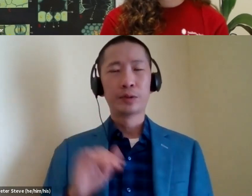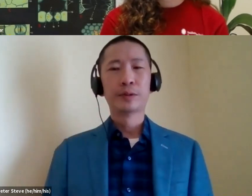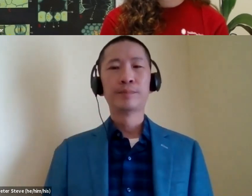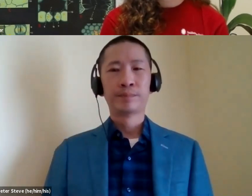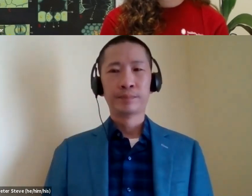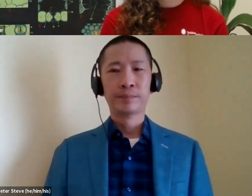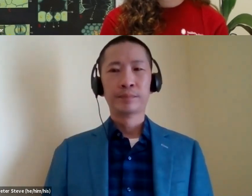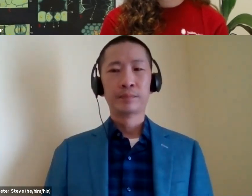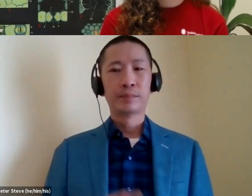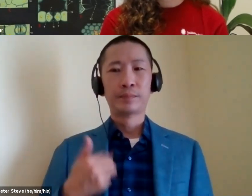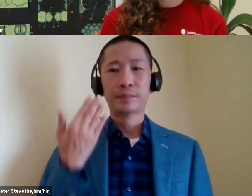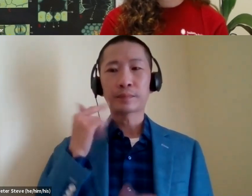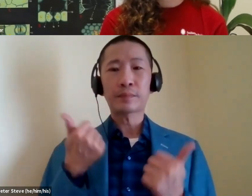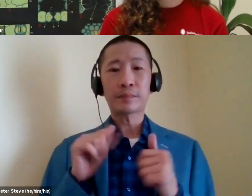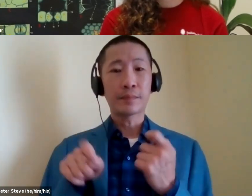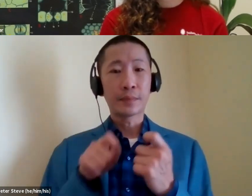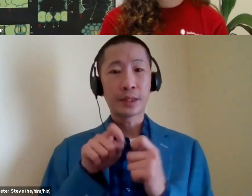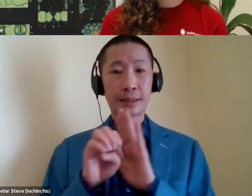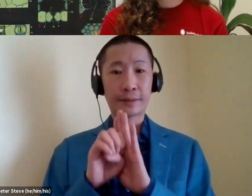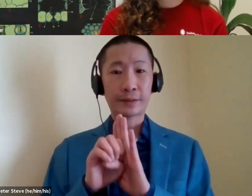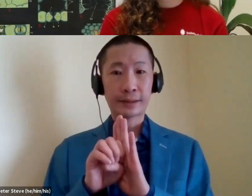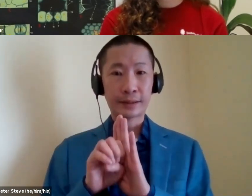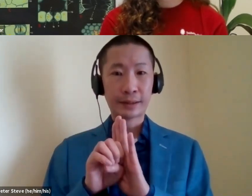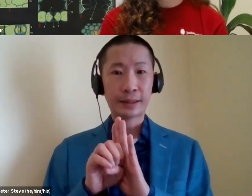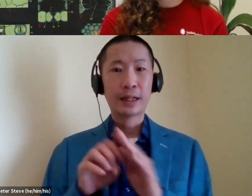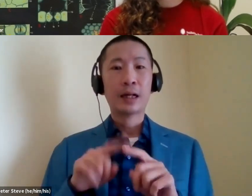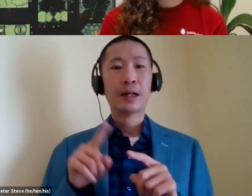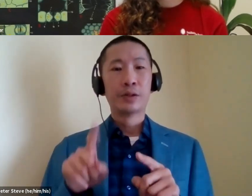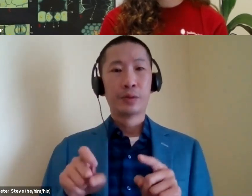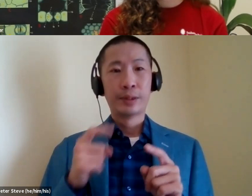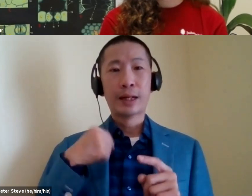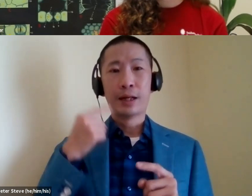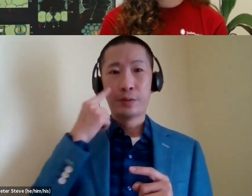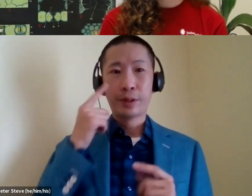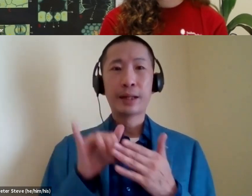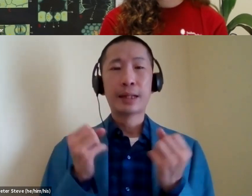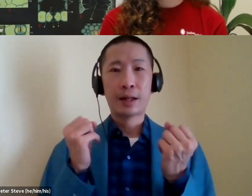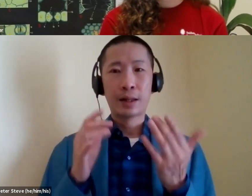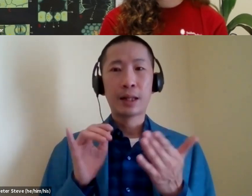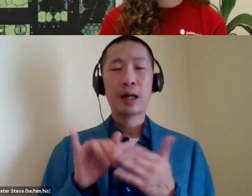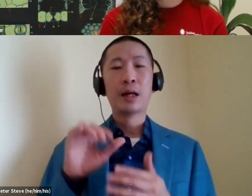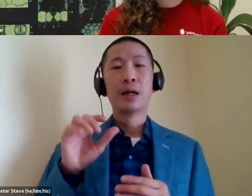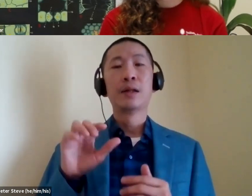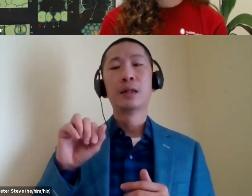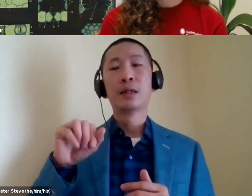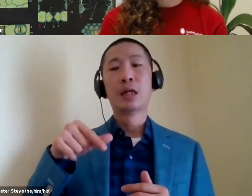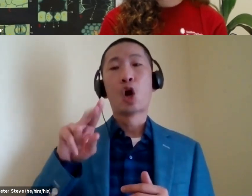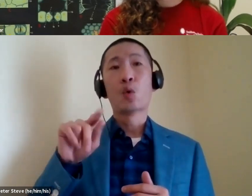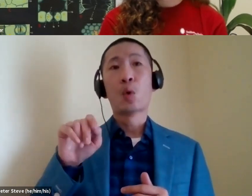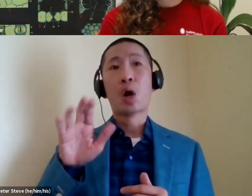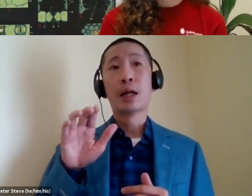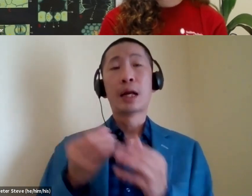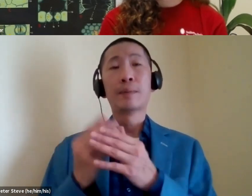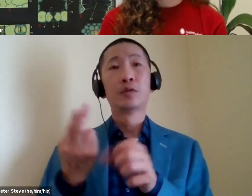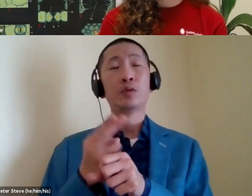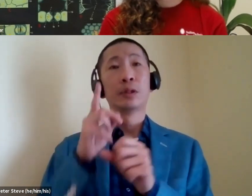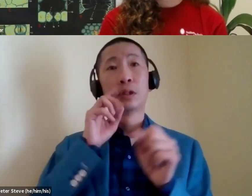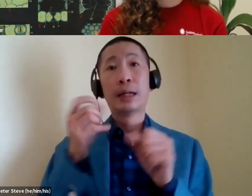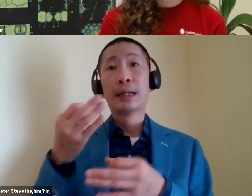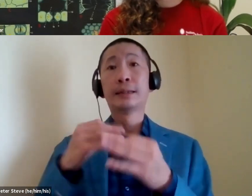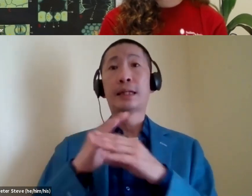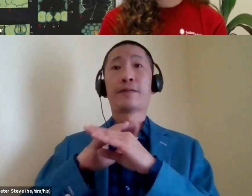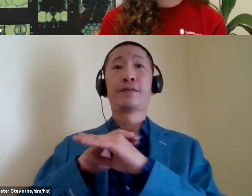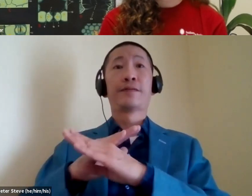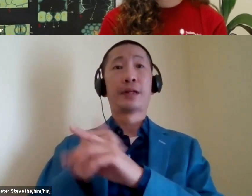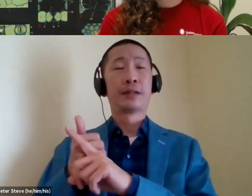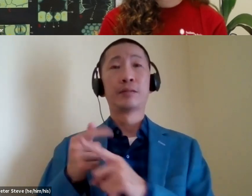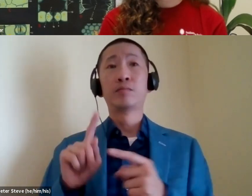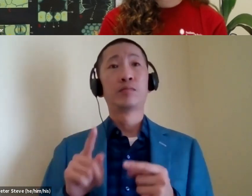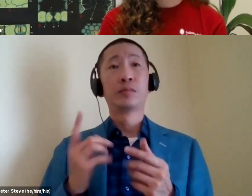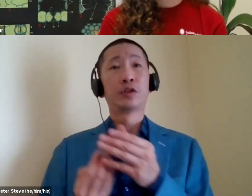Kim Komatsu (she/her): I don't know of any specific examples, but I do think that a lot of the aquatic plants are also using the strategy of instead of defending themselves, they just try and grow really fast.